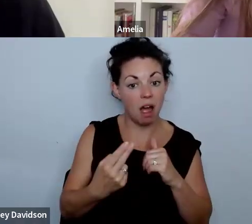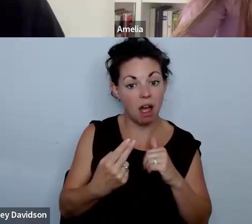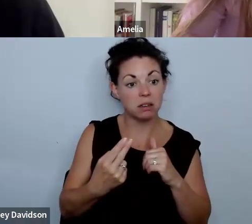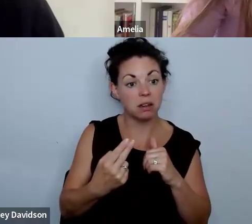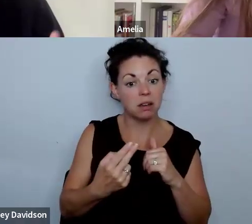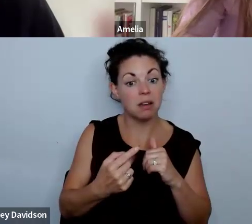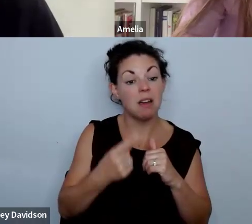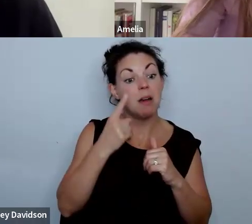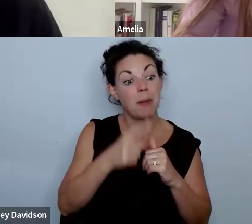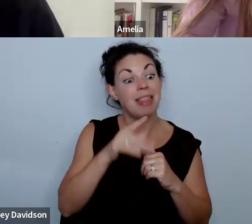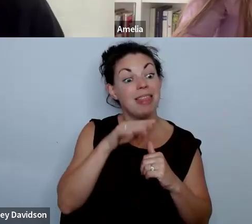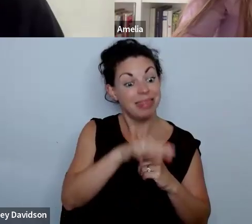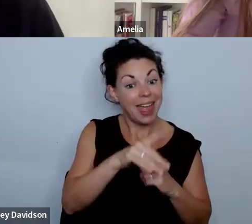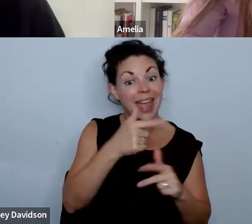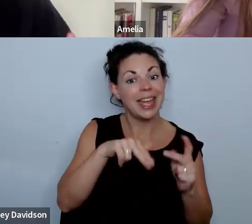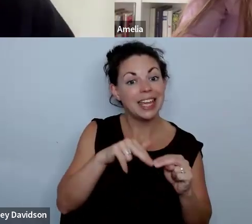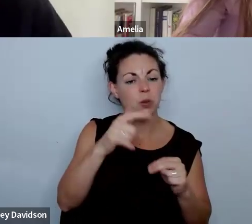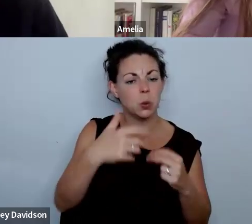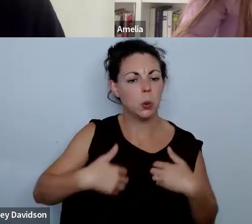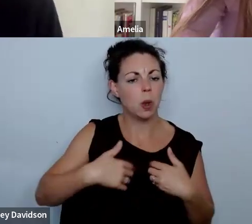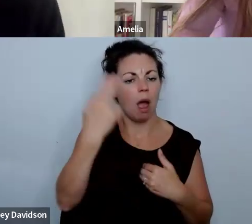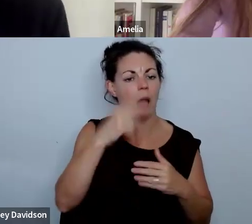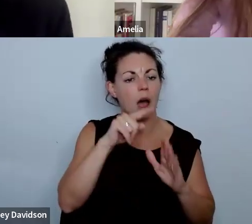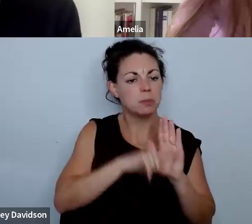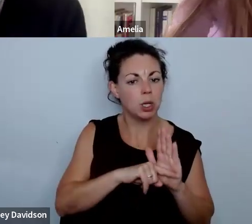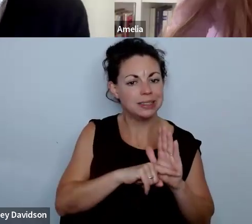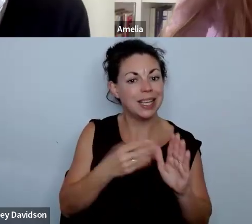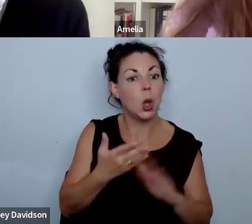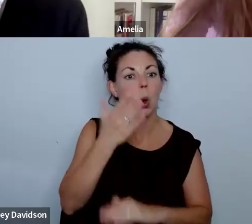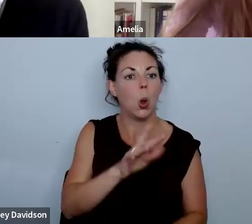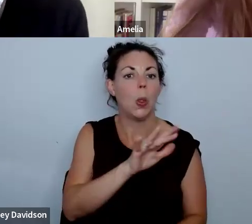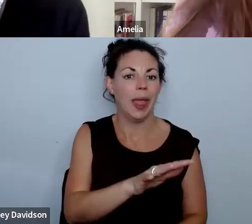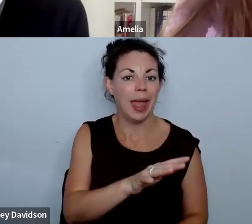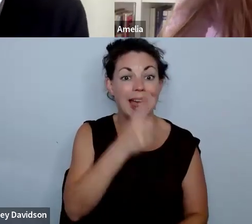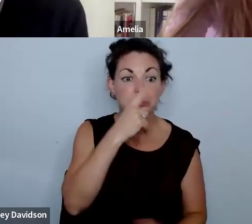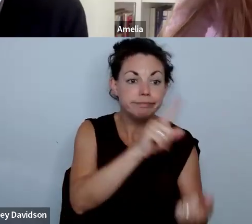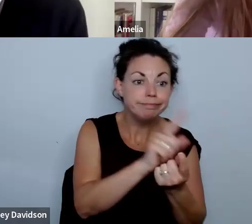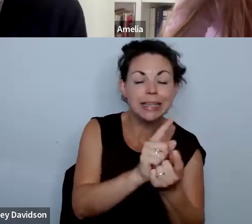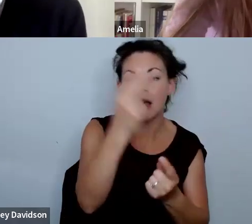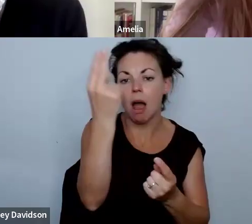If you speak to somebody and you're able to just kind of clearly lay out what you're interested in